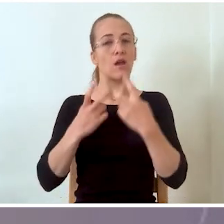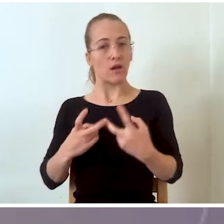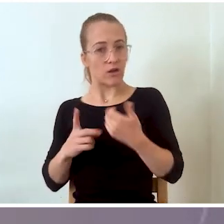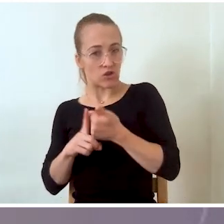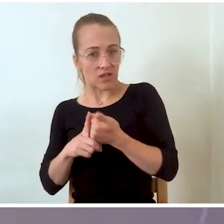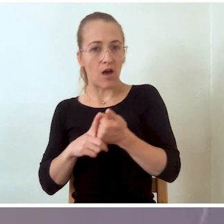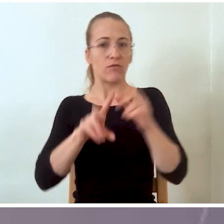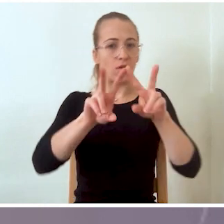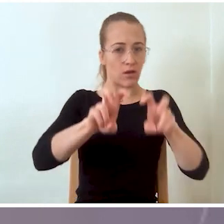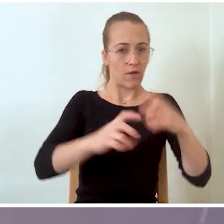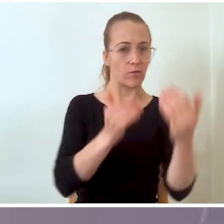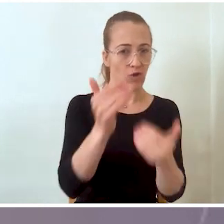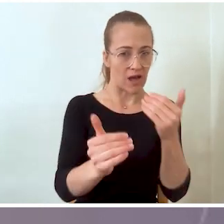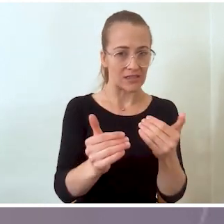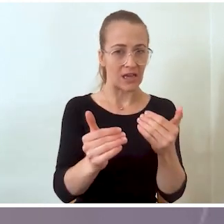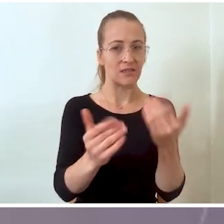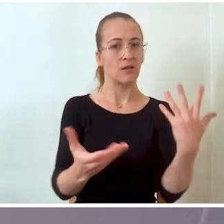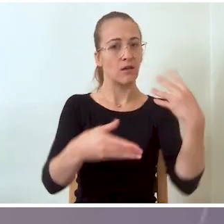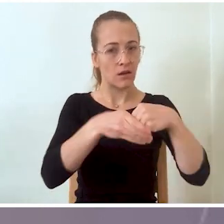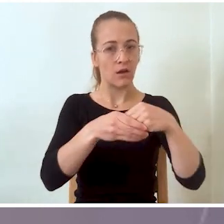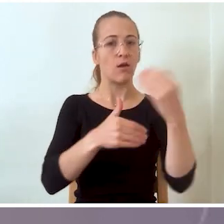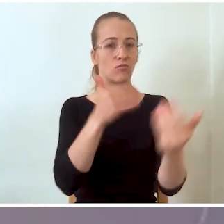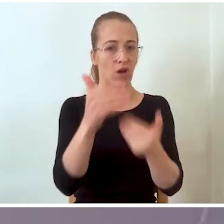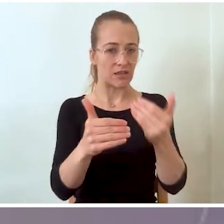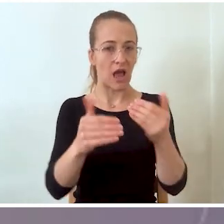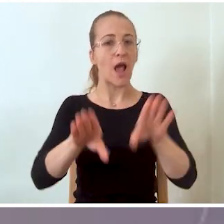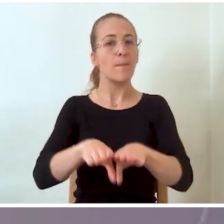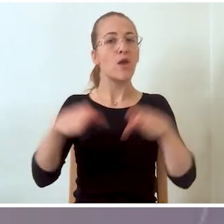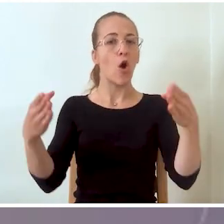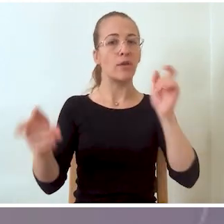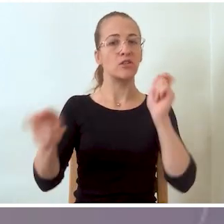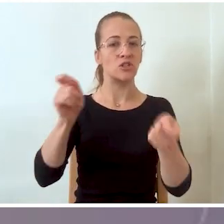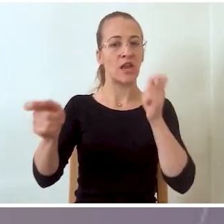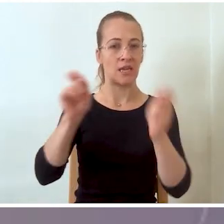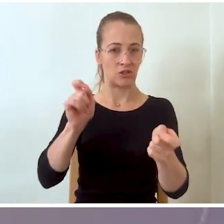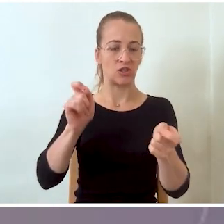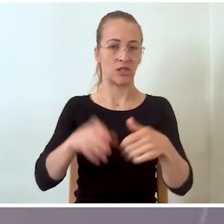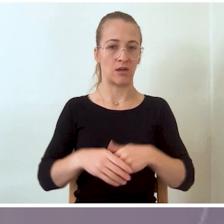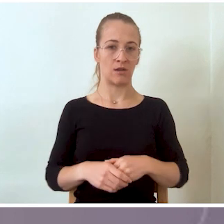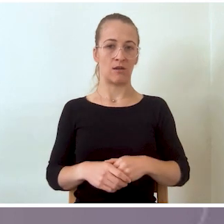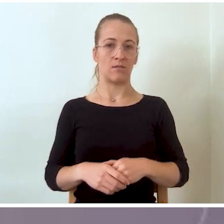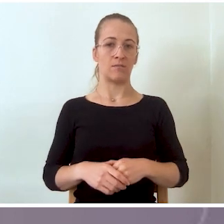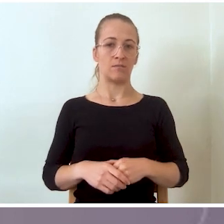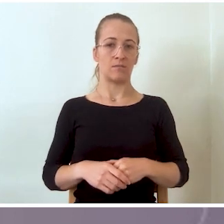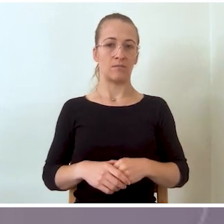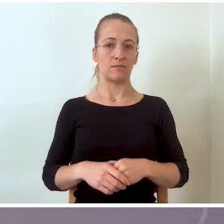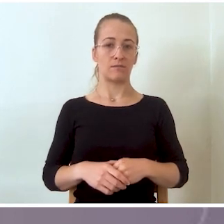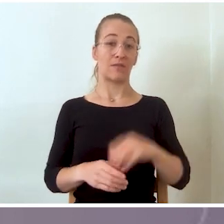reengage in the process, and then be open to making change, and that's really key.